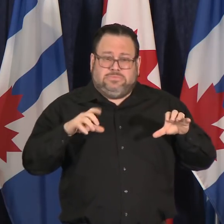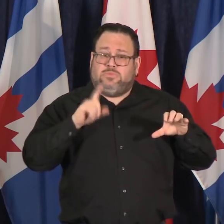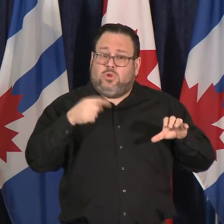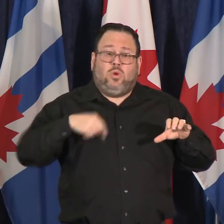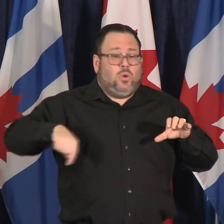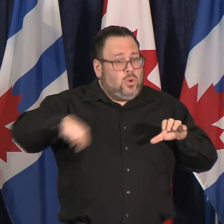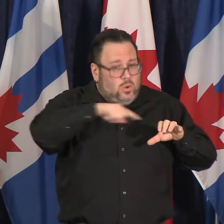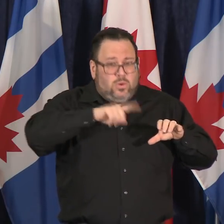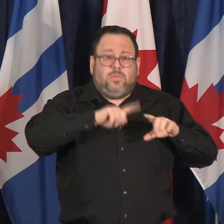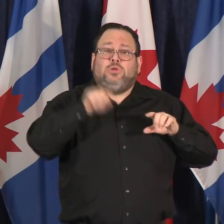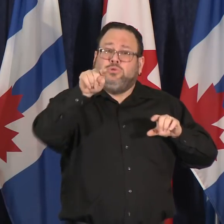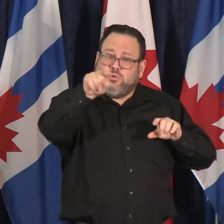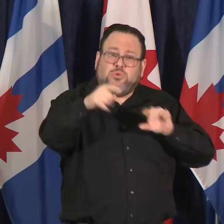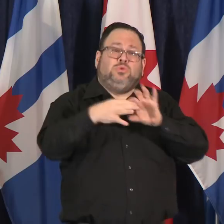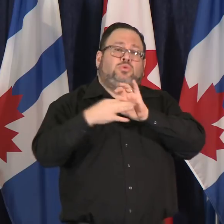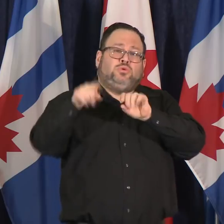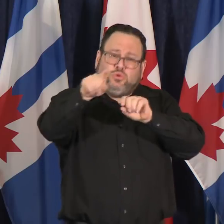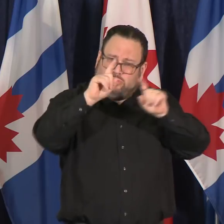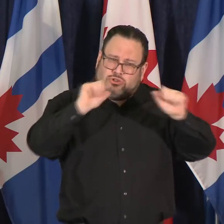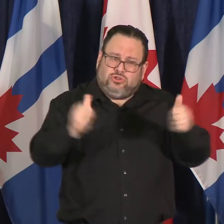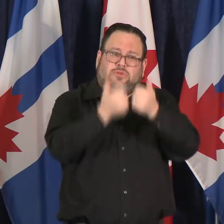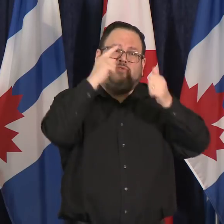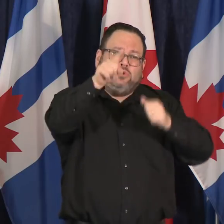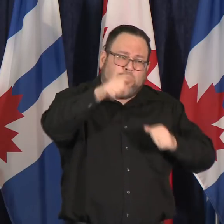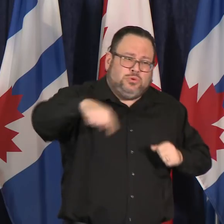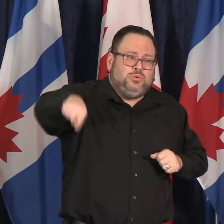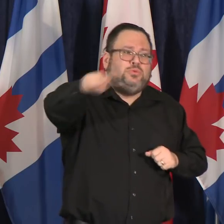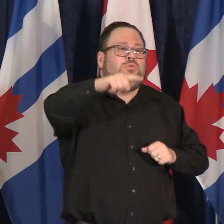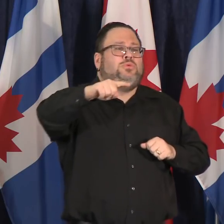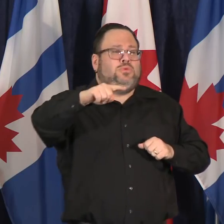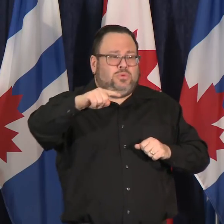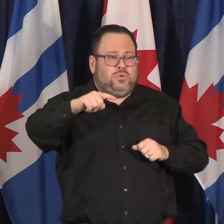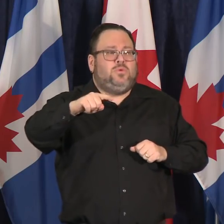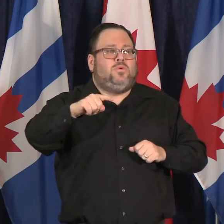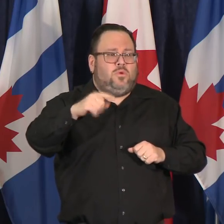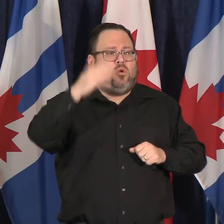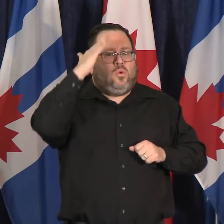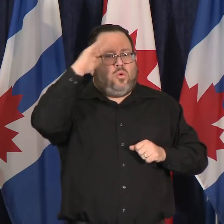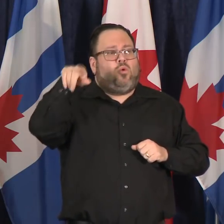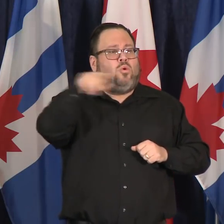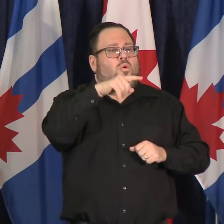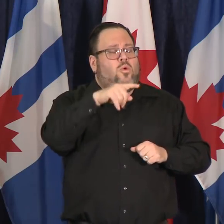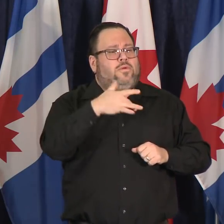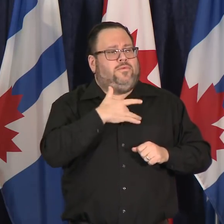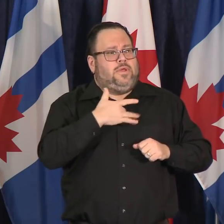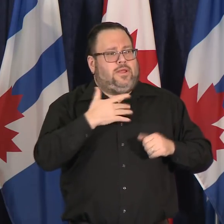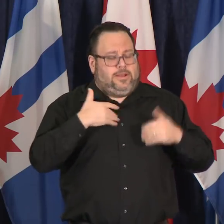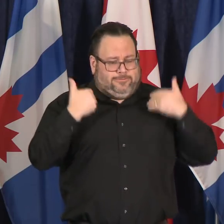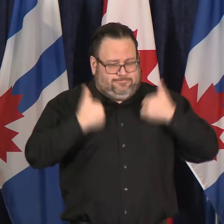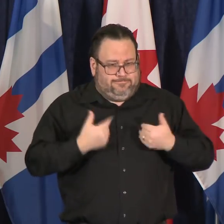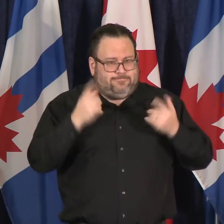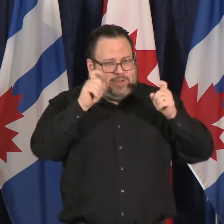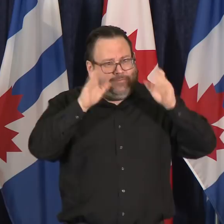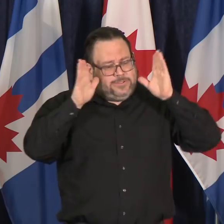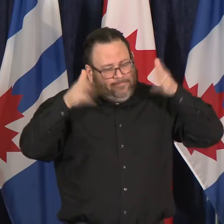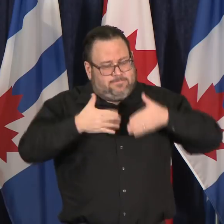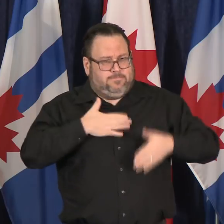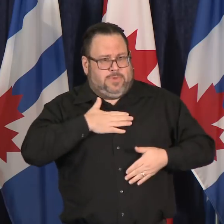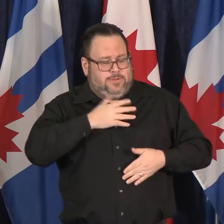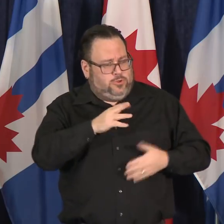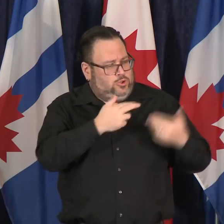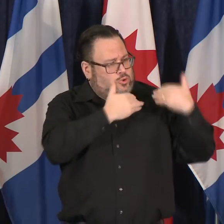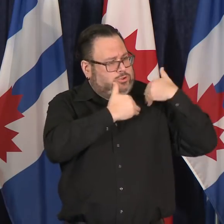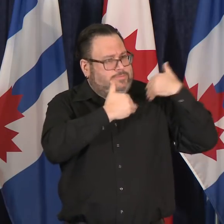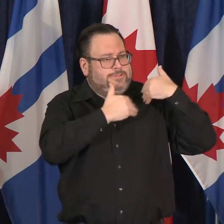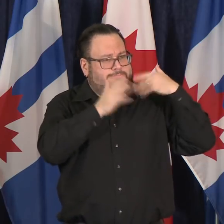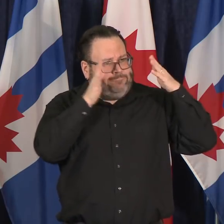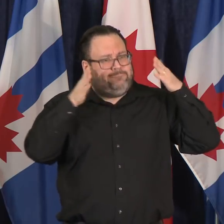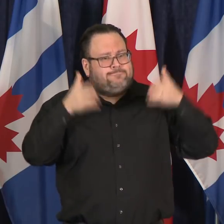personal responsibilities seriously we need to practice social distancing